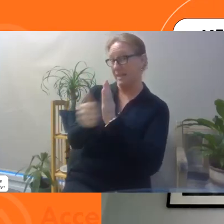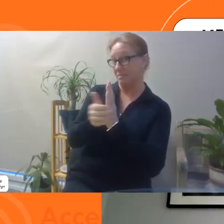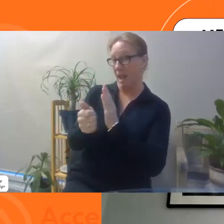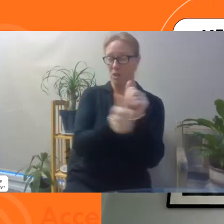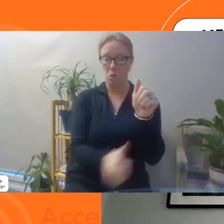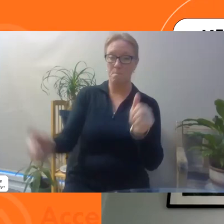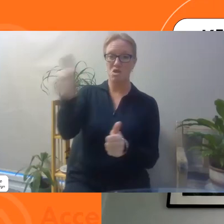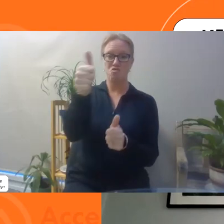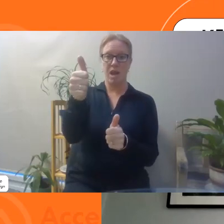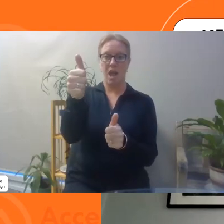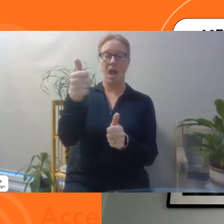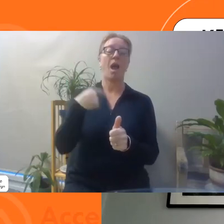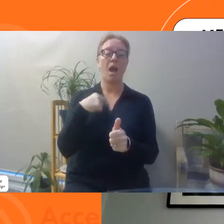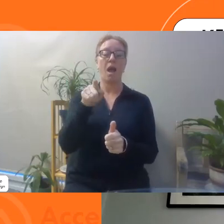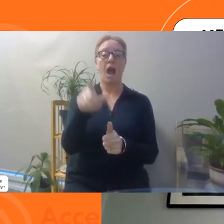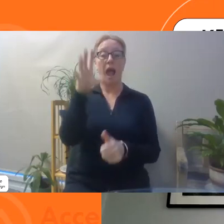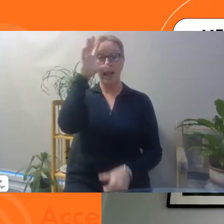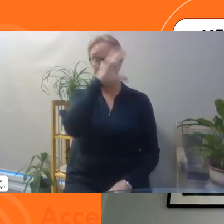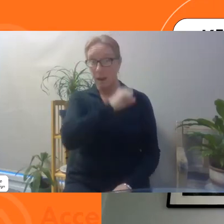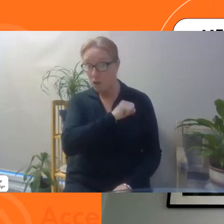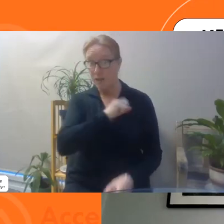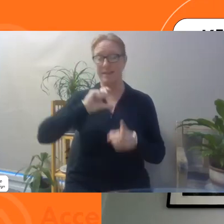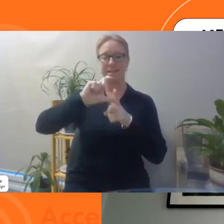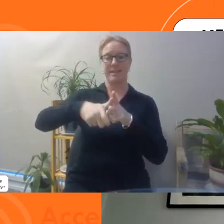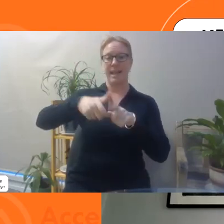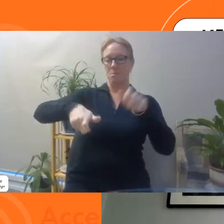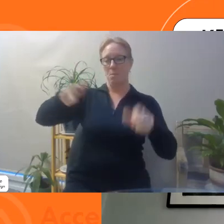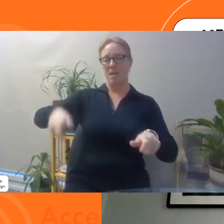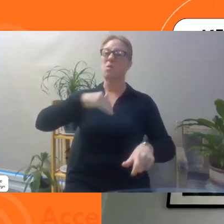It's rooted in the assumption that disabled people need fixing and